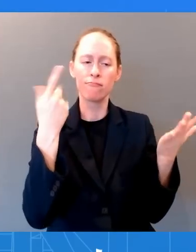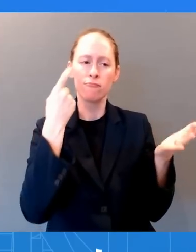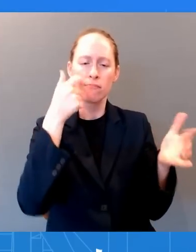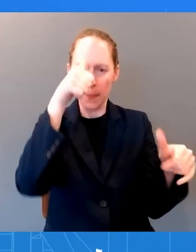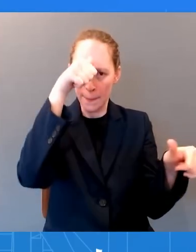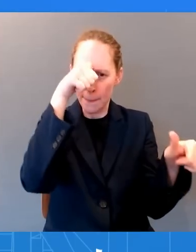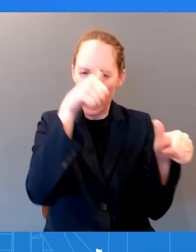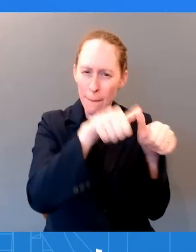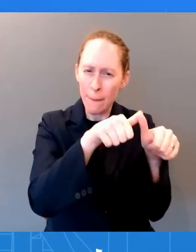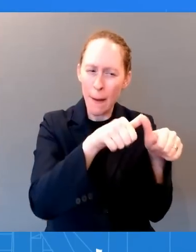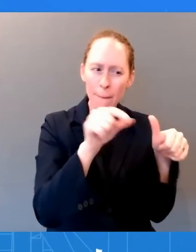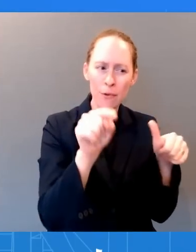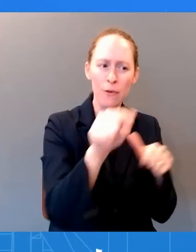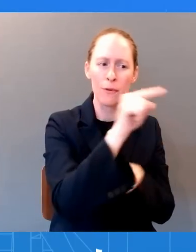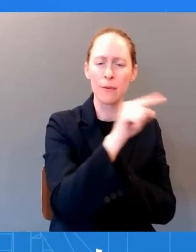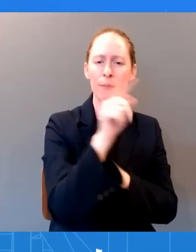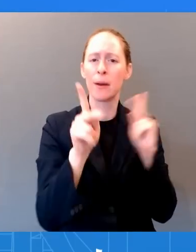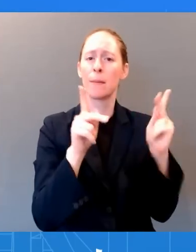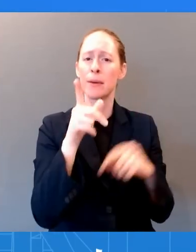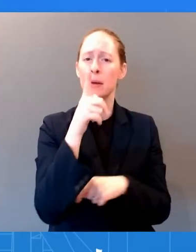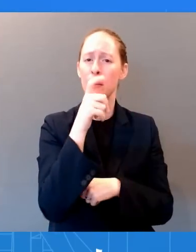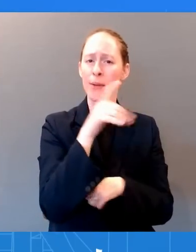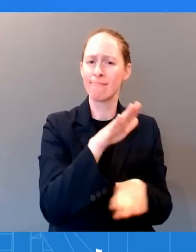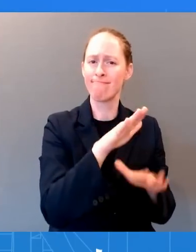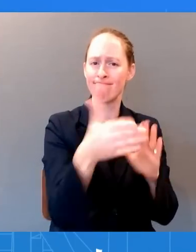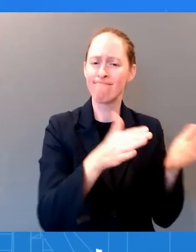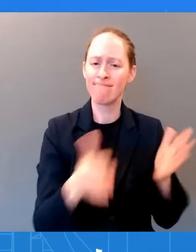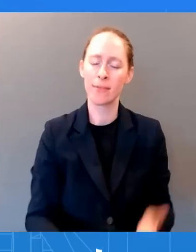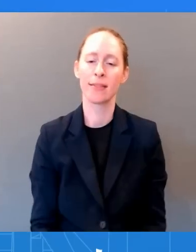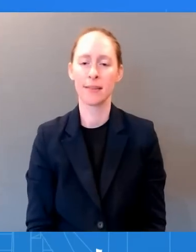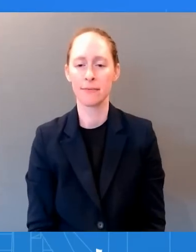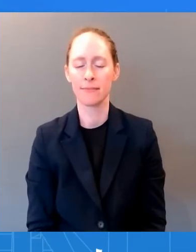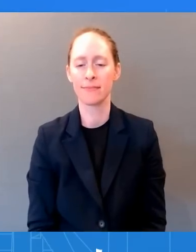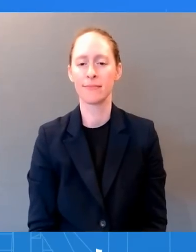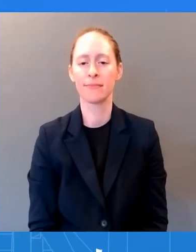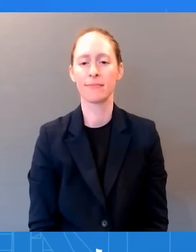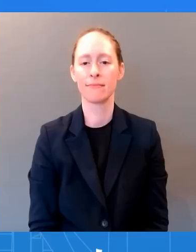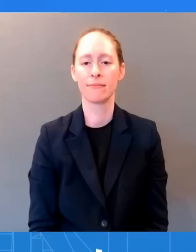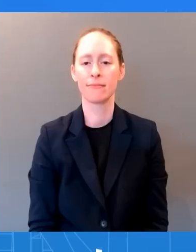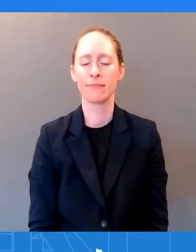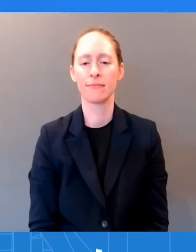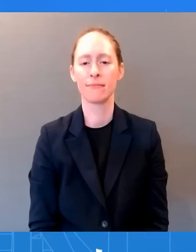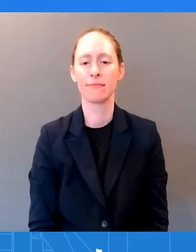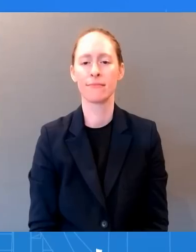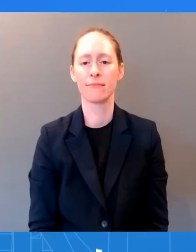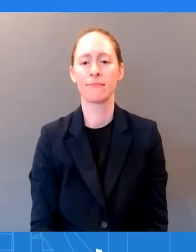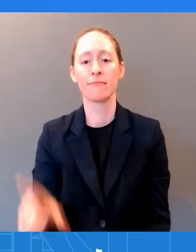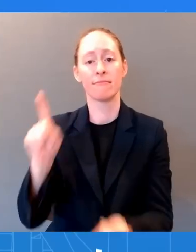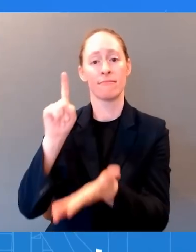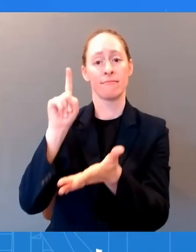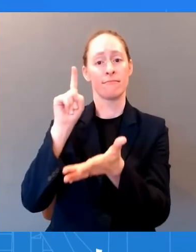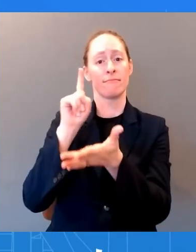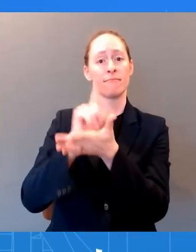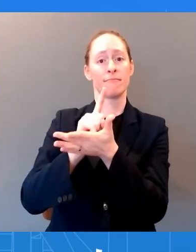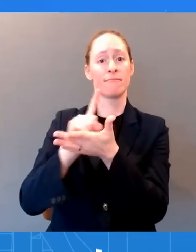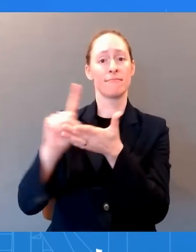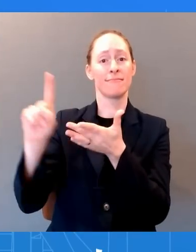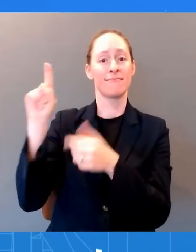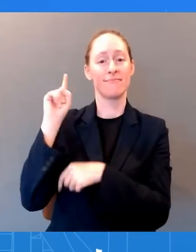on Friday, we did put out -- the President put out a statement -- released a statement where he named each of the 13 troops